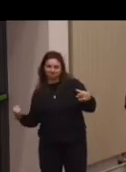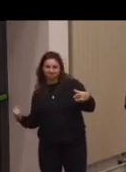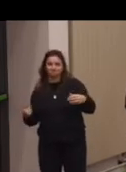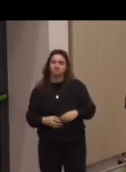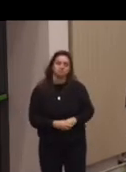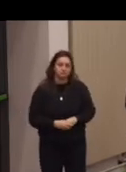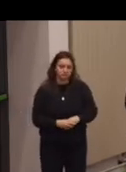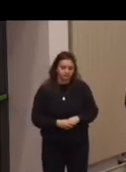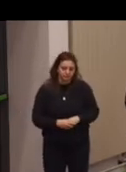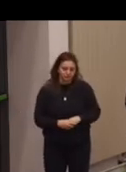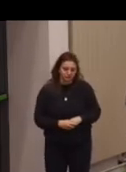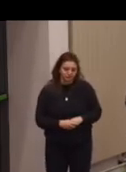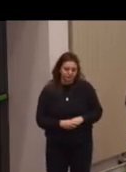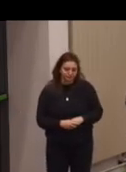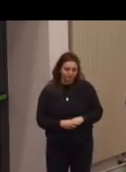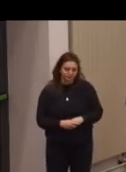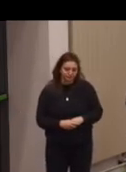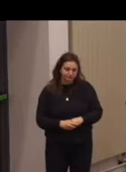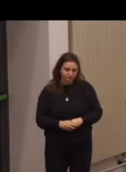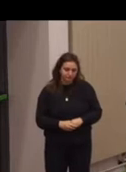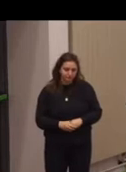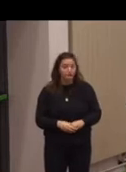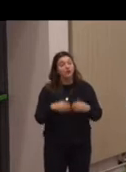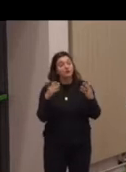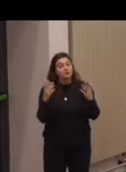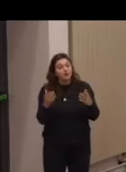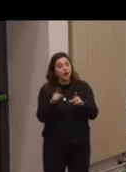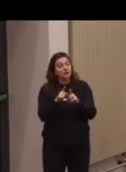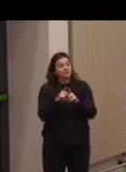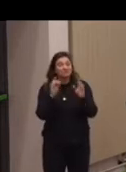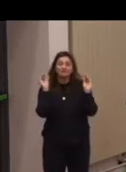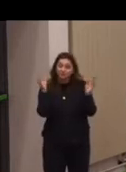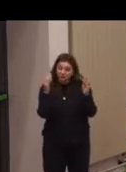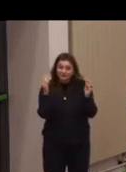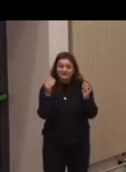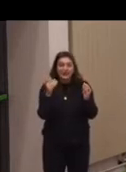So on that last point, we also see that in emergencies households are under increased